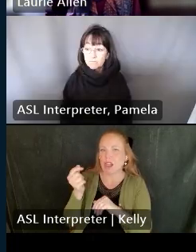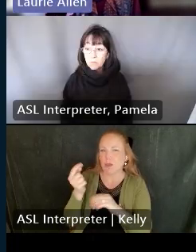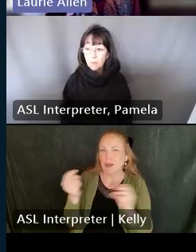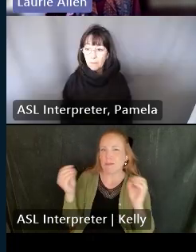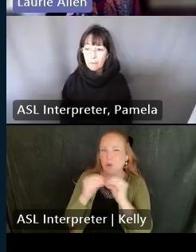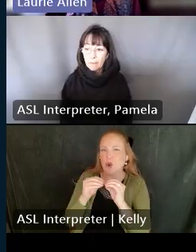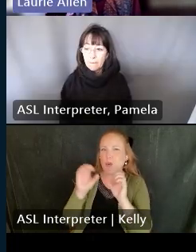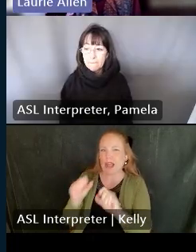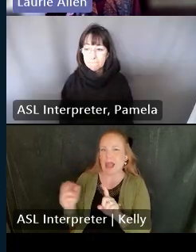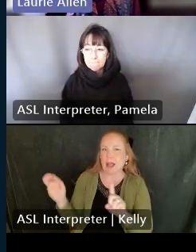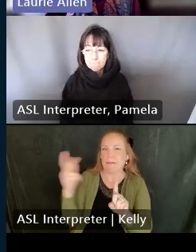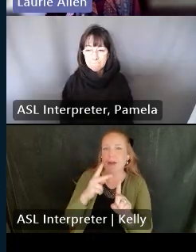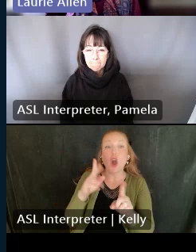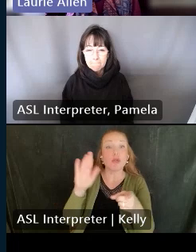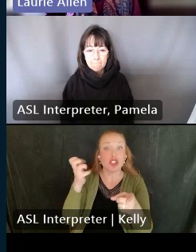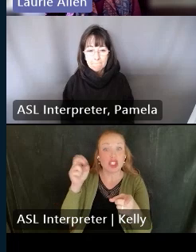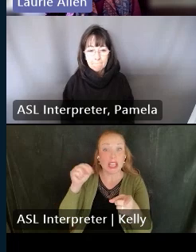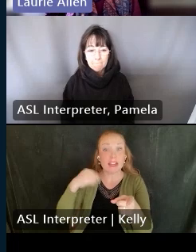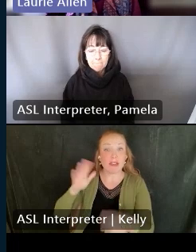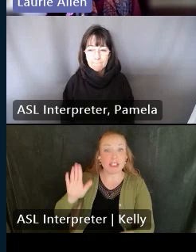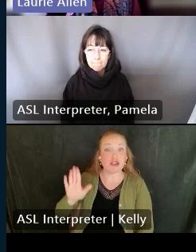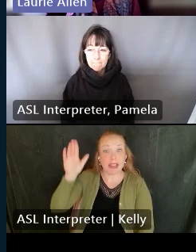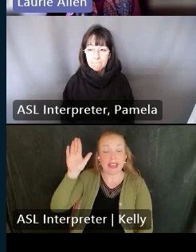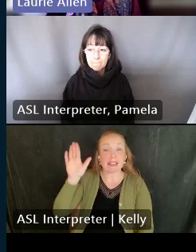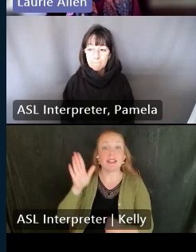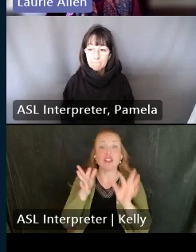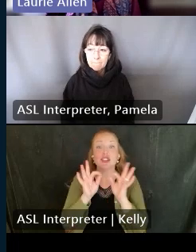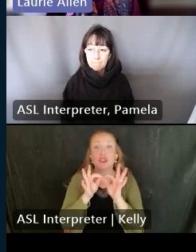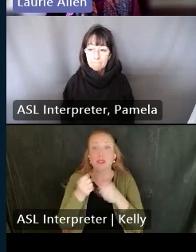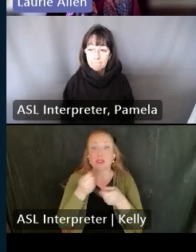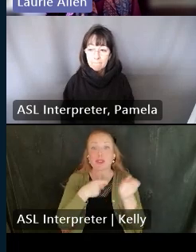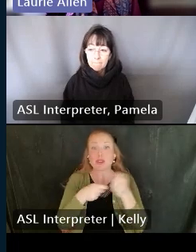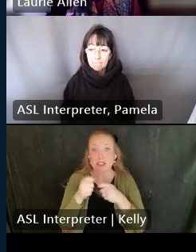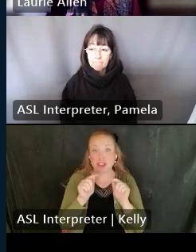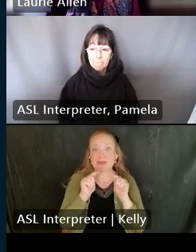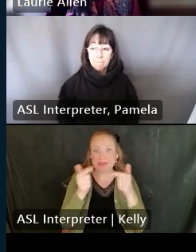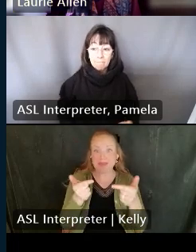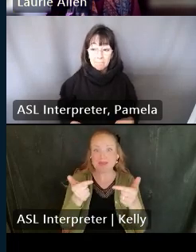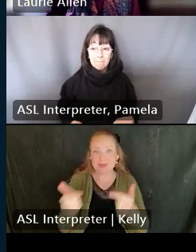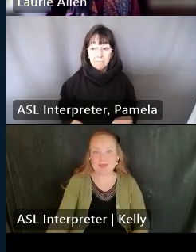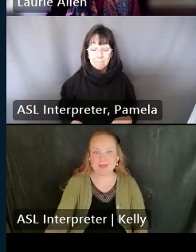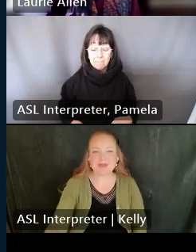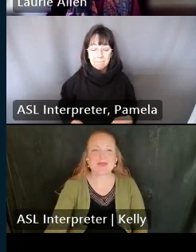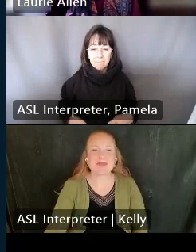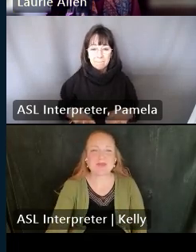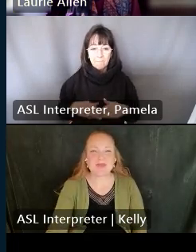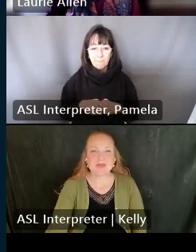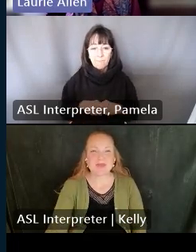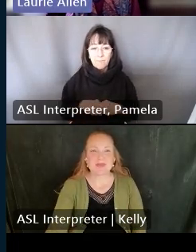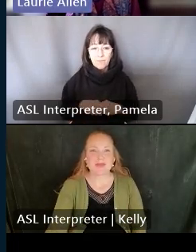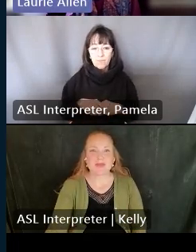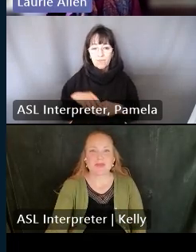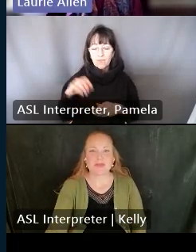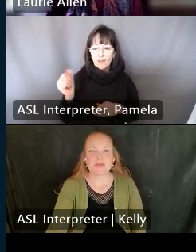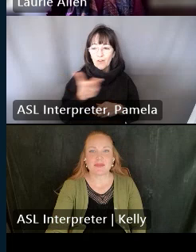And I think Jen's got her hand raised. Jen, if you want to come off mute. Unfortunately, all their microphones are off.